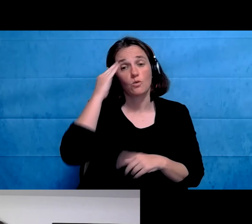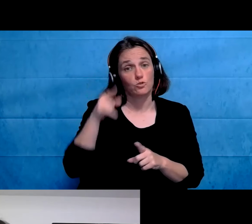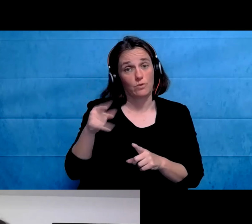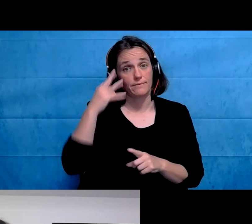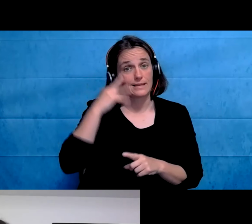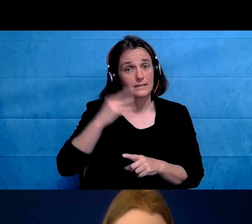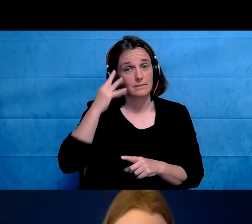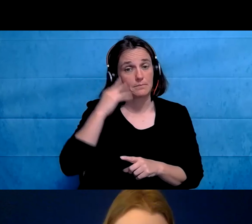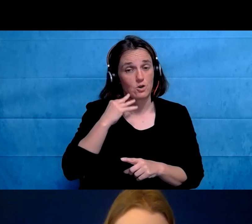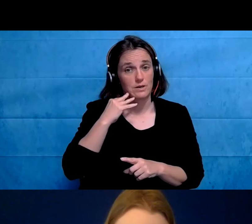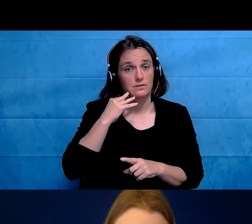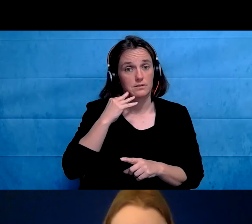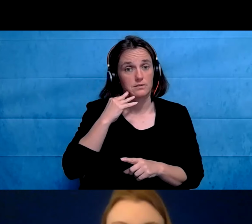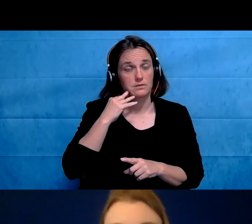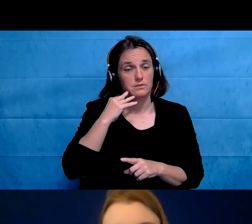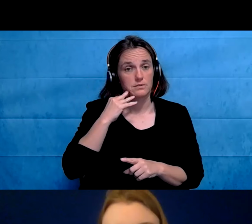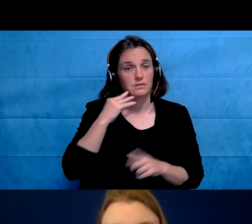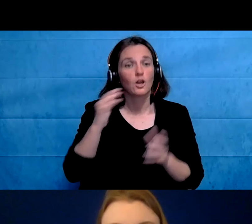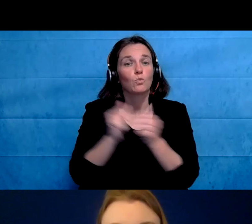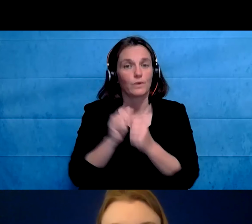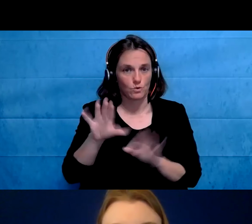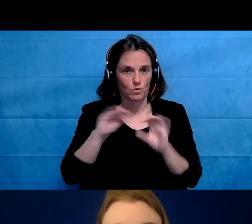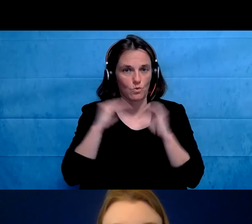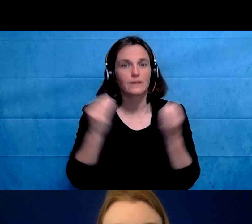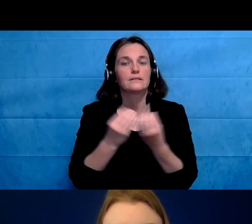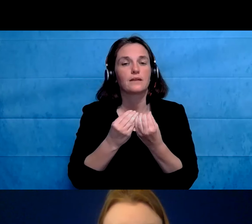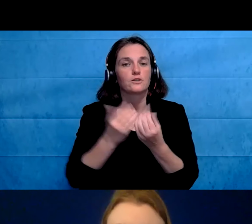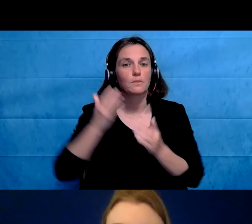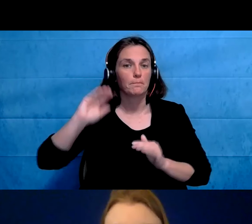Tiernan with your organization kind of balancing that,